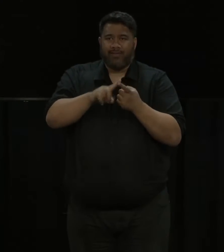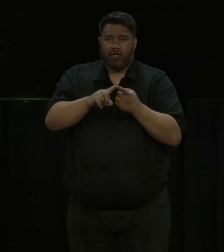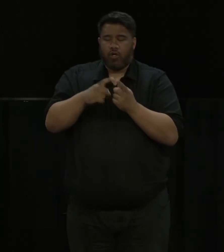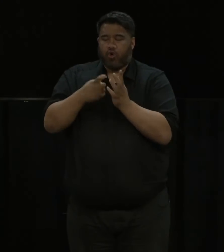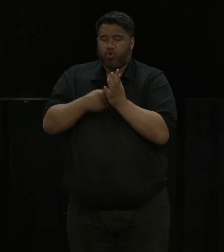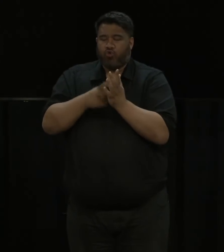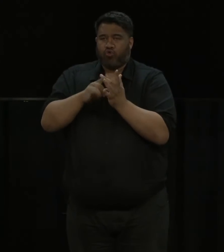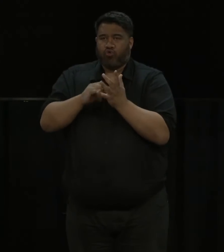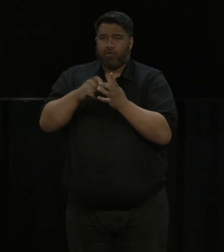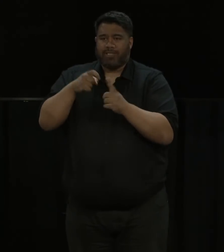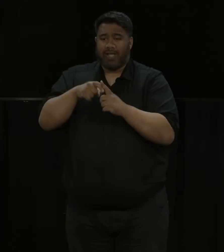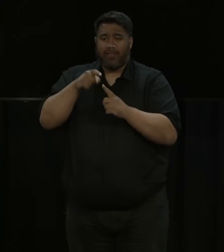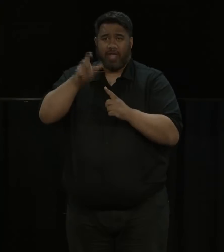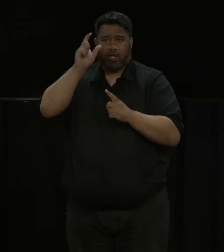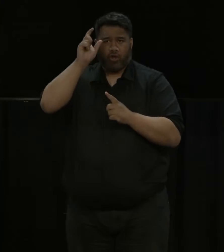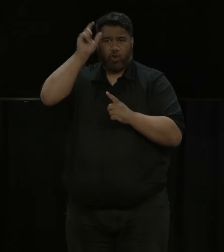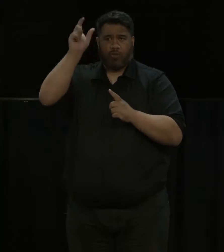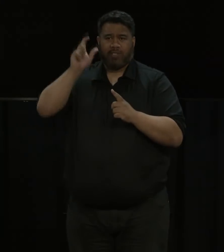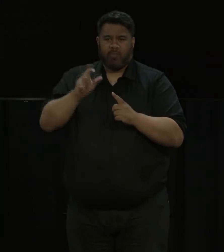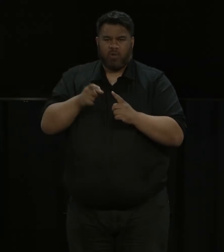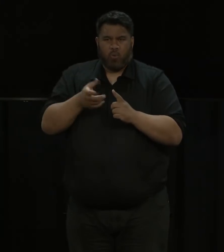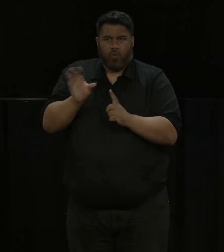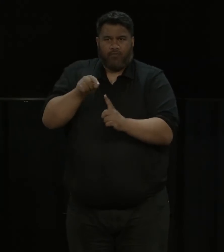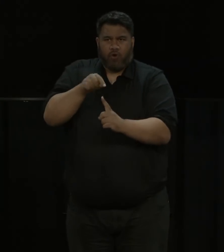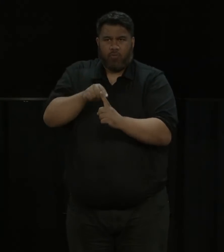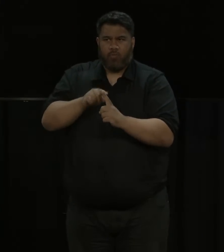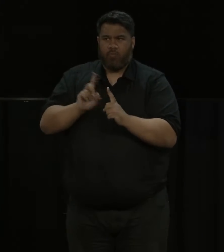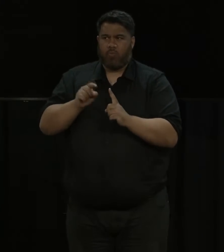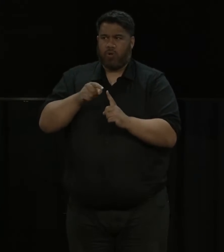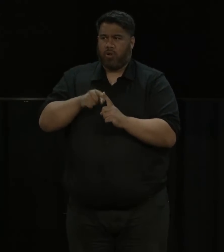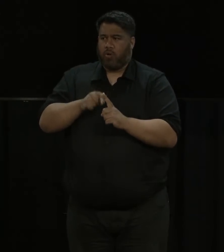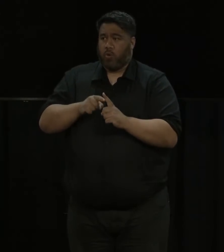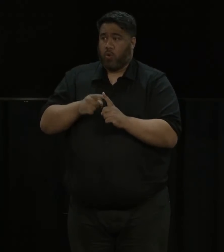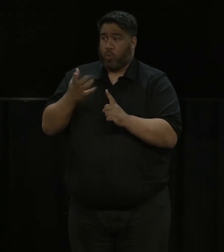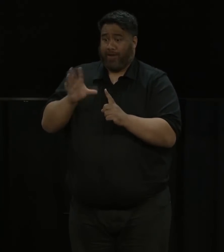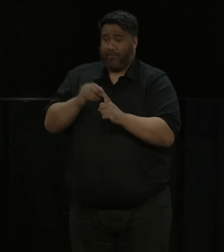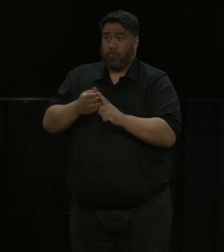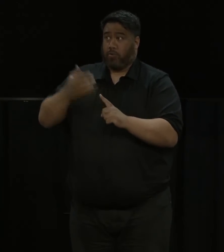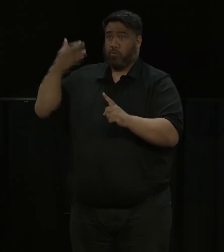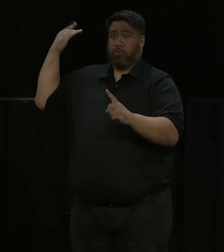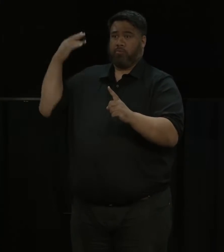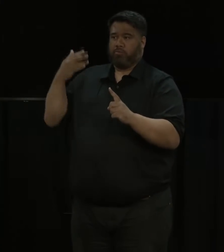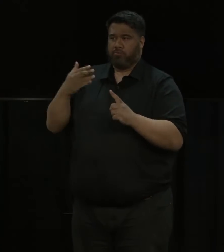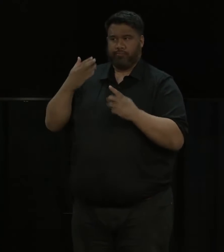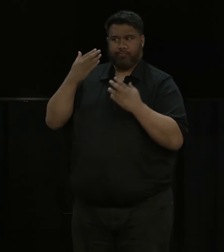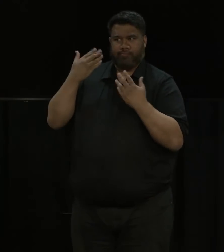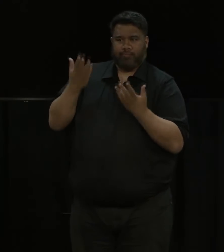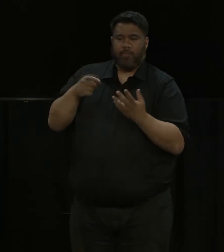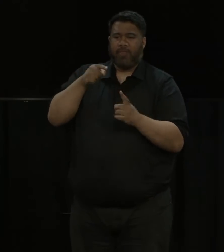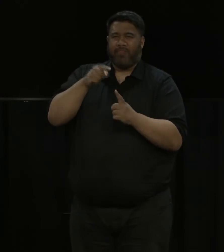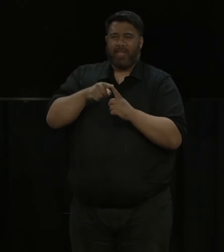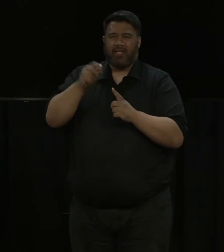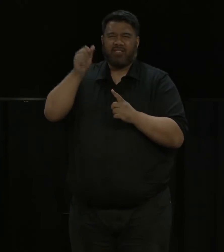doctrine of cumulative risk in the last couple of weeks. I am wondering if you could unpack that a bit for us, where does it come from, what is it